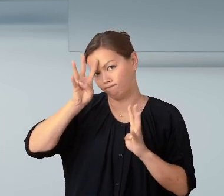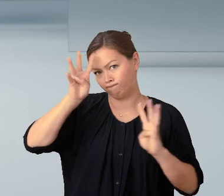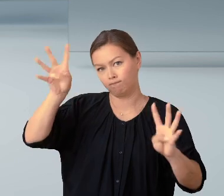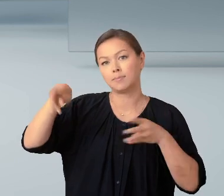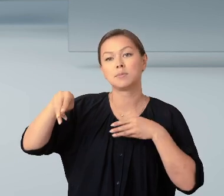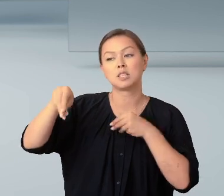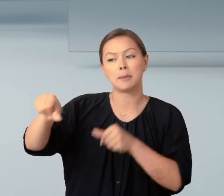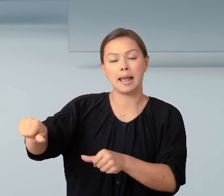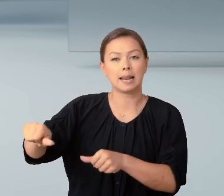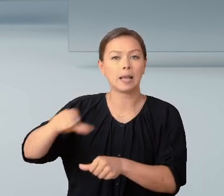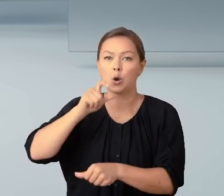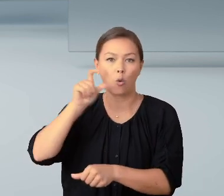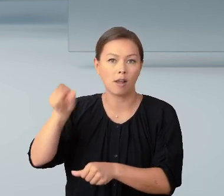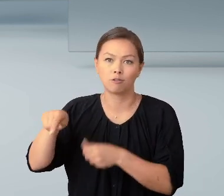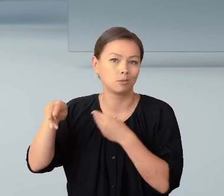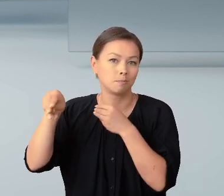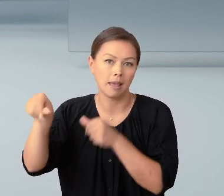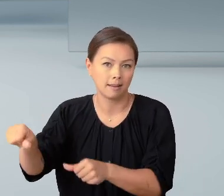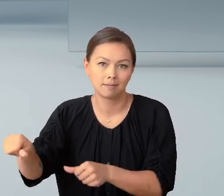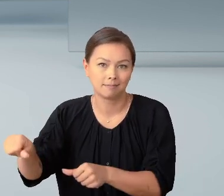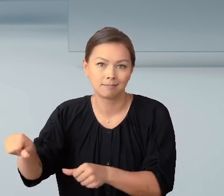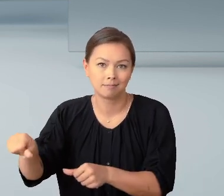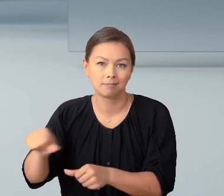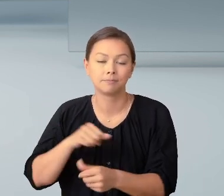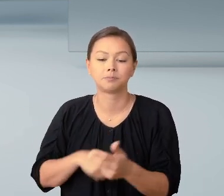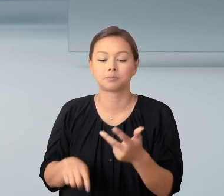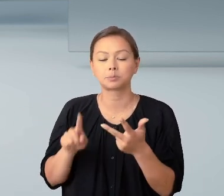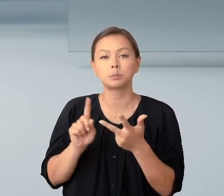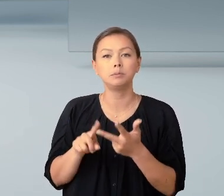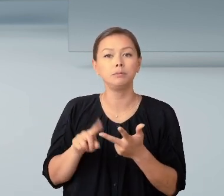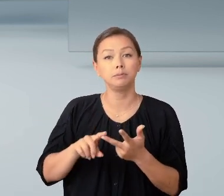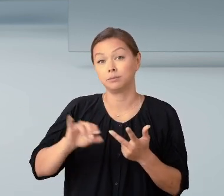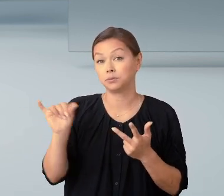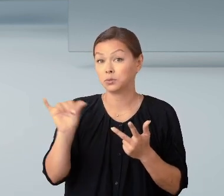that they were able to avoid. And finally, we also see that